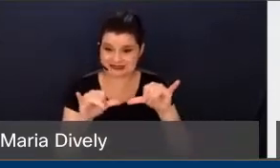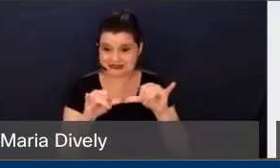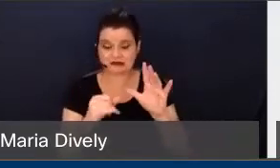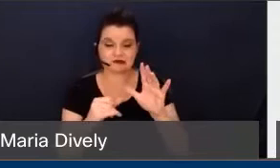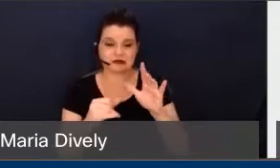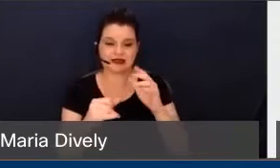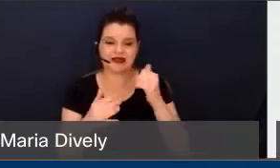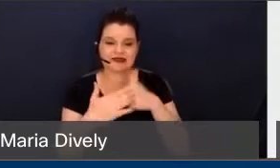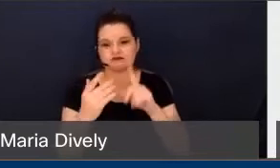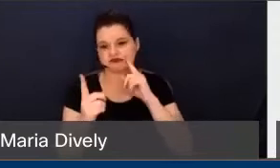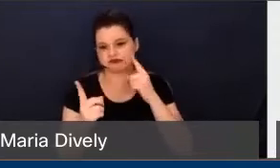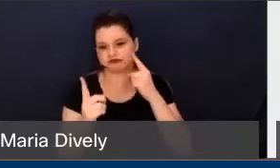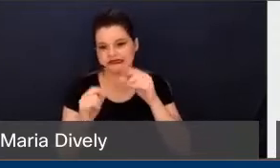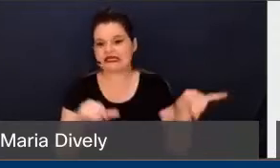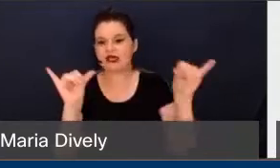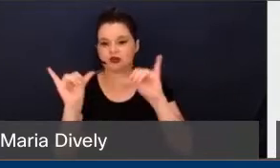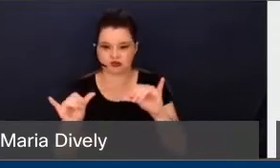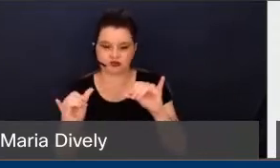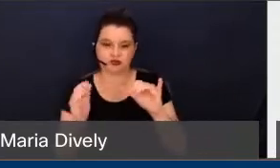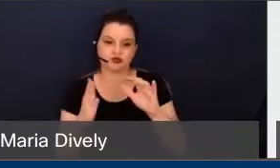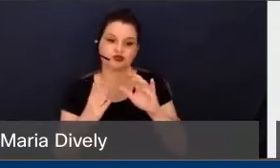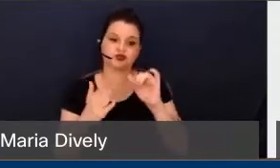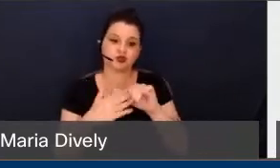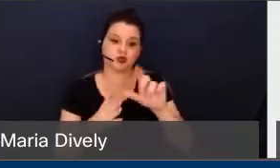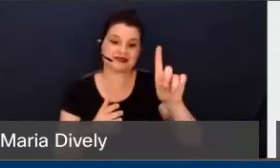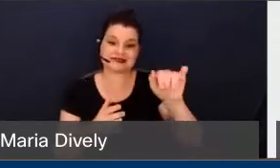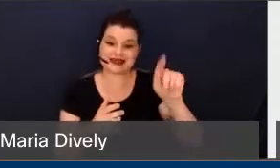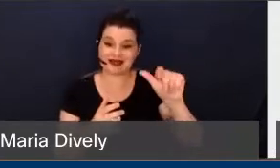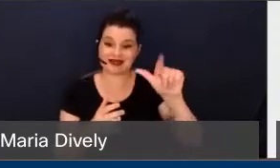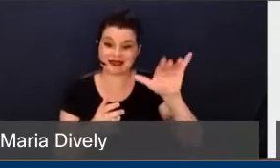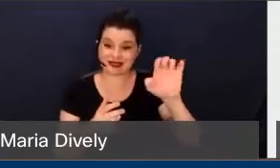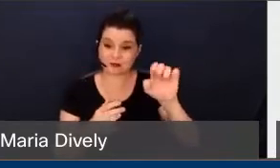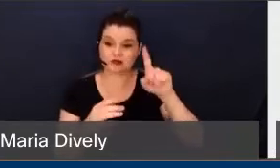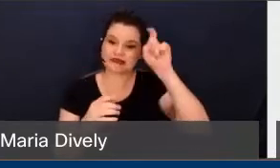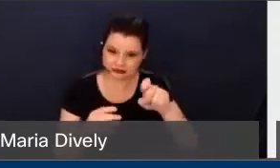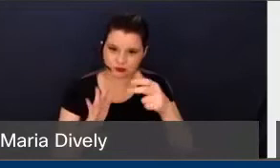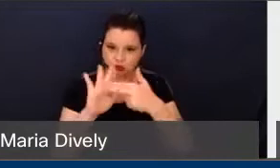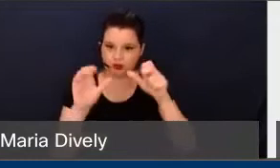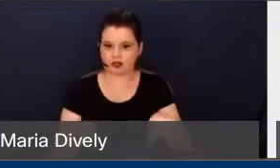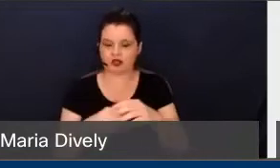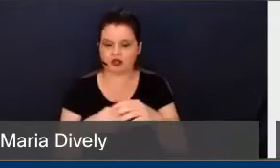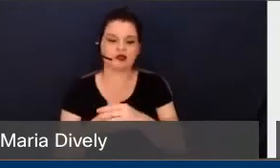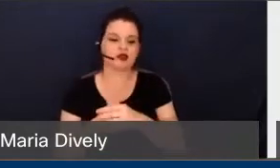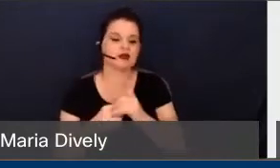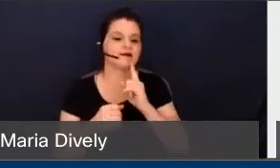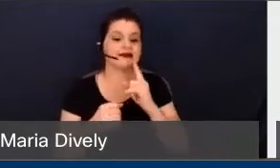benchmark there and data labels need to be readable. Um, one thing that you can do is to go and